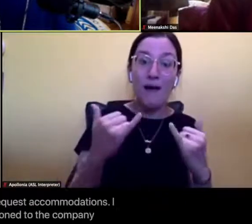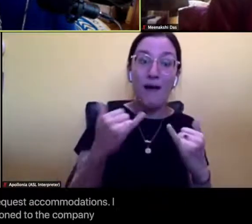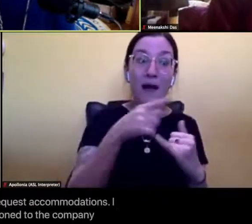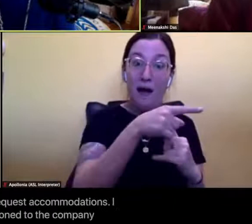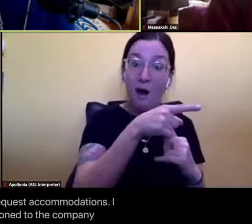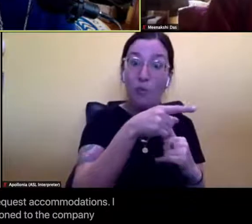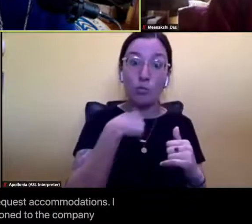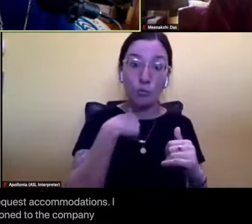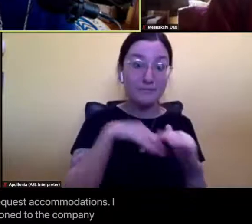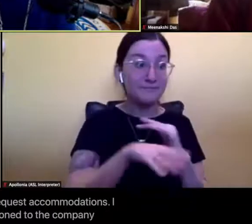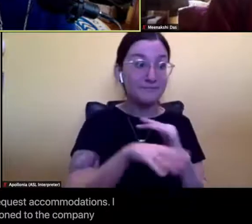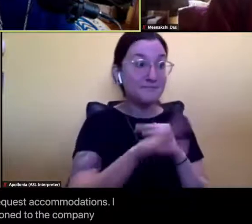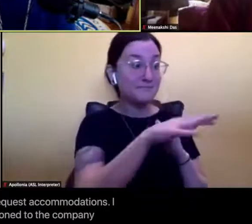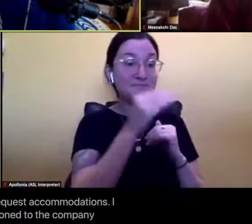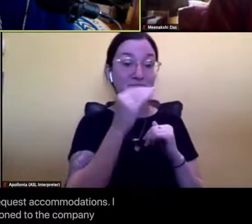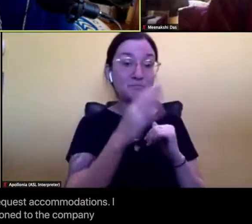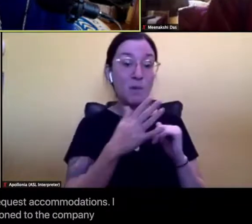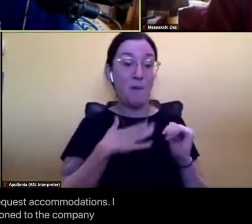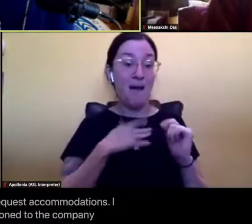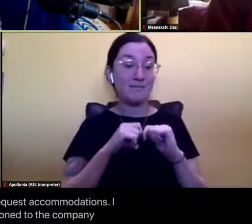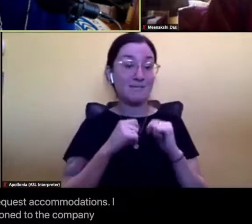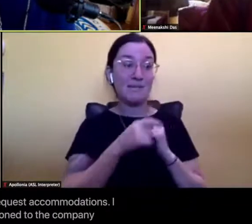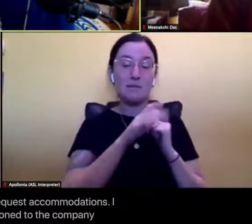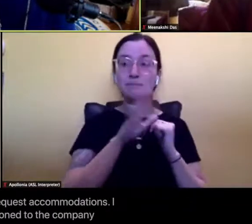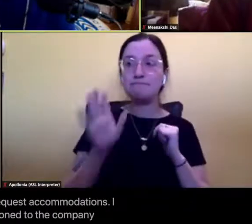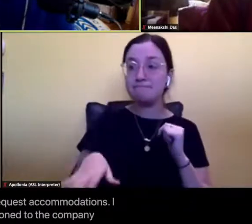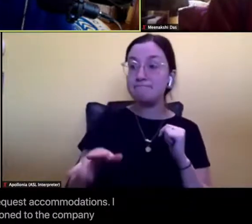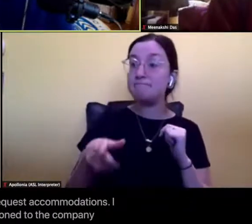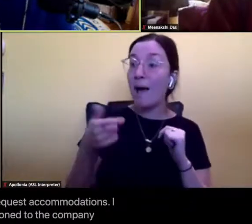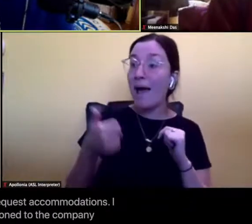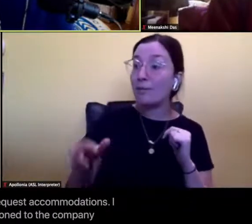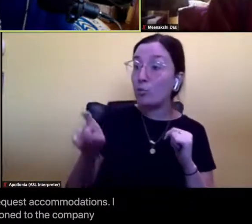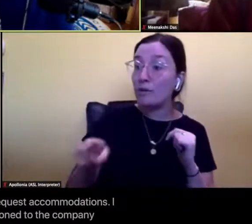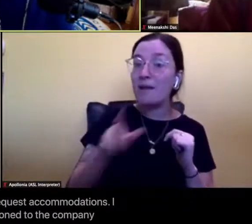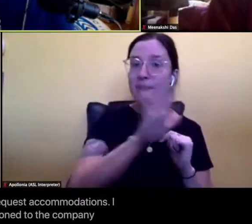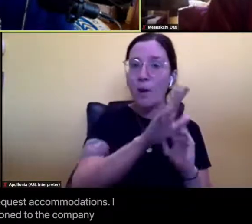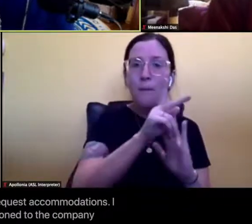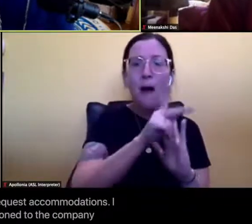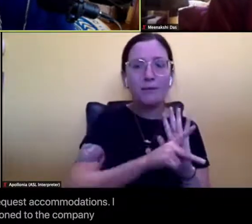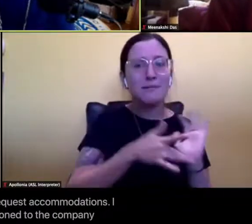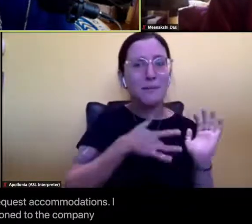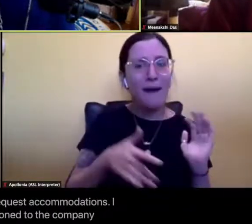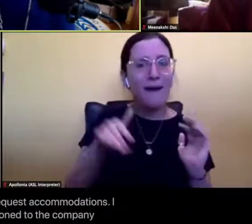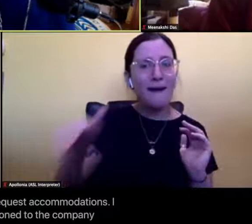at least in my team to say is anything you need? How can we help you do your work?